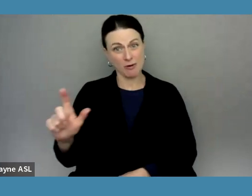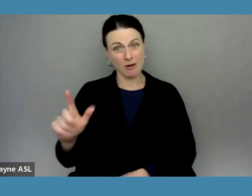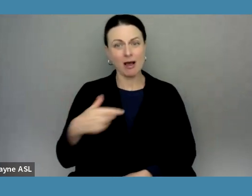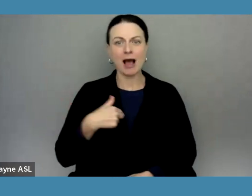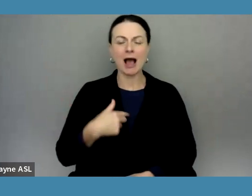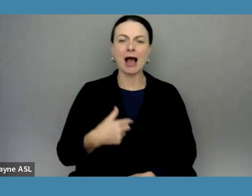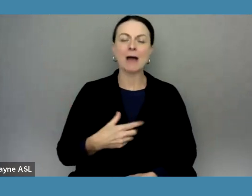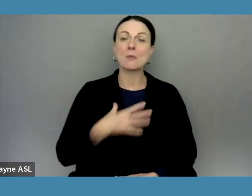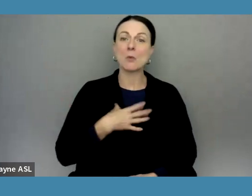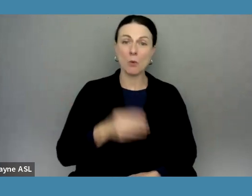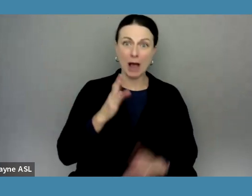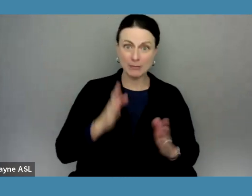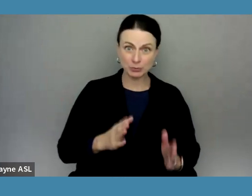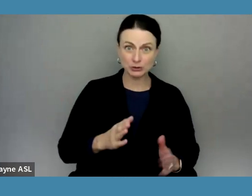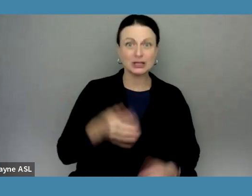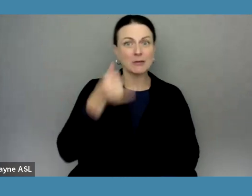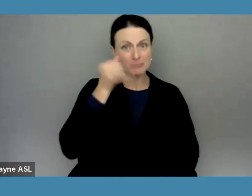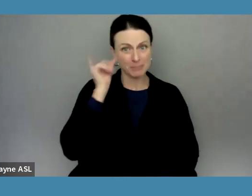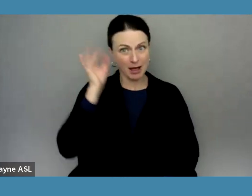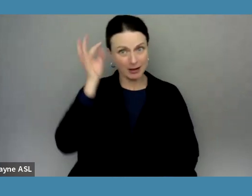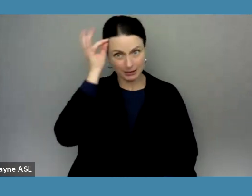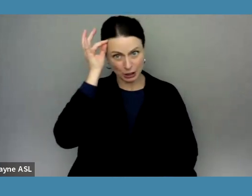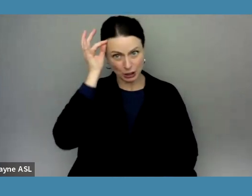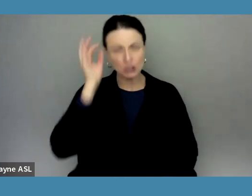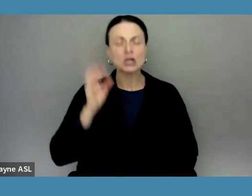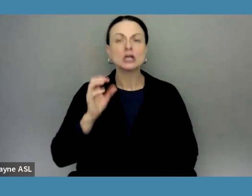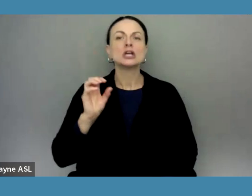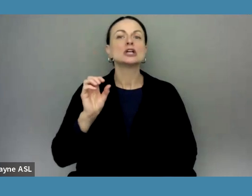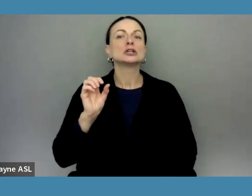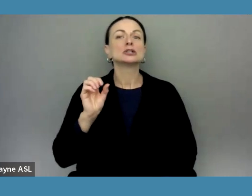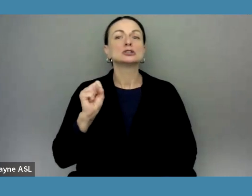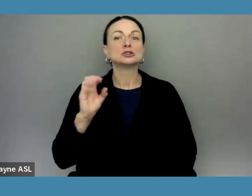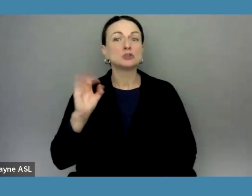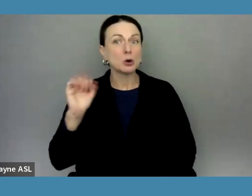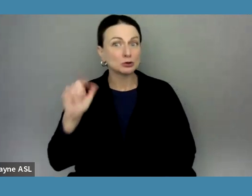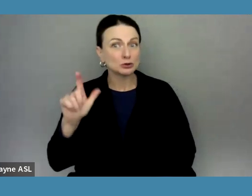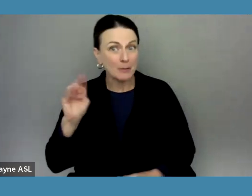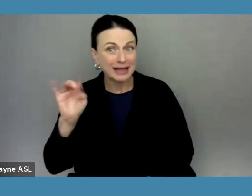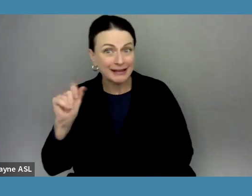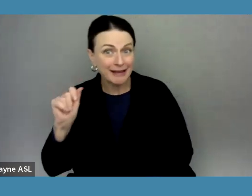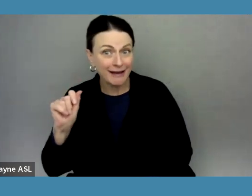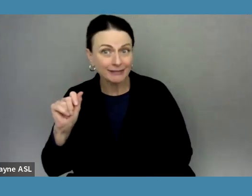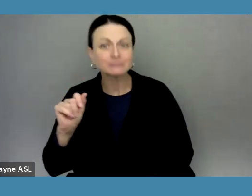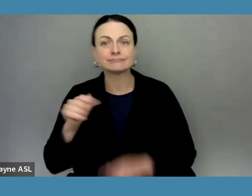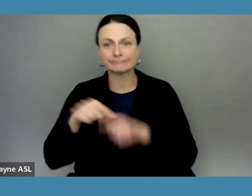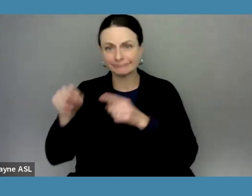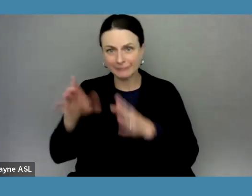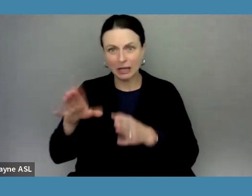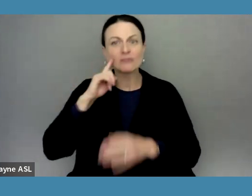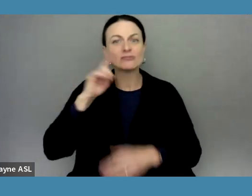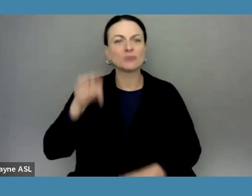I am the social media and content specialist with Disability Rights Florida and I'm honored to help get this webinar started